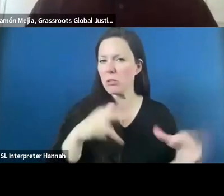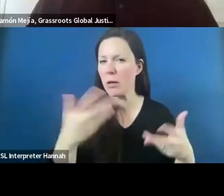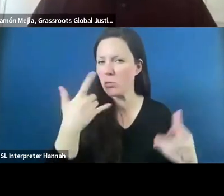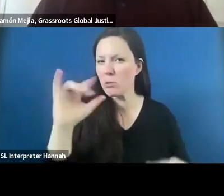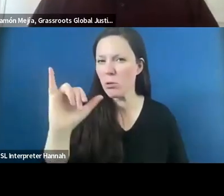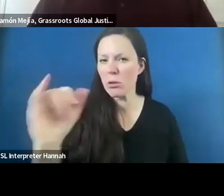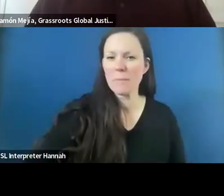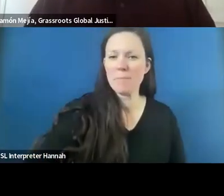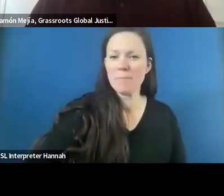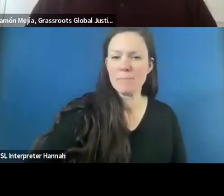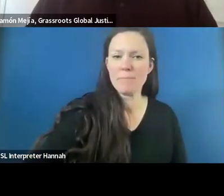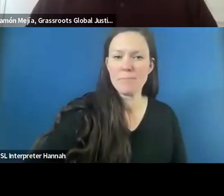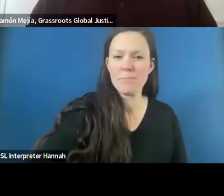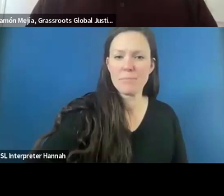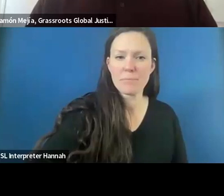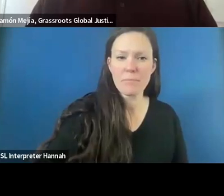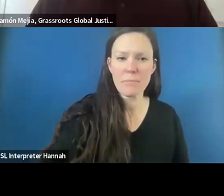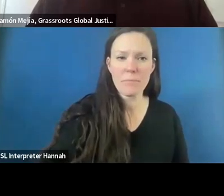Yeah, look, I mean there definitely are.